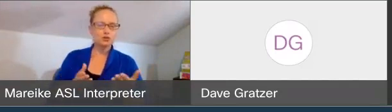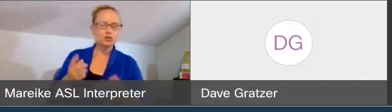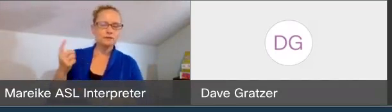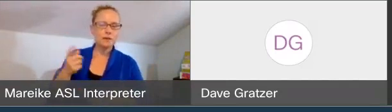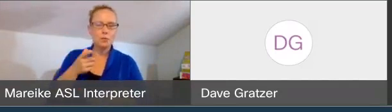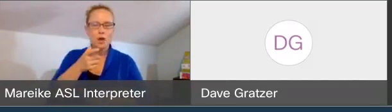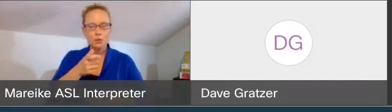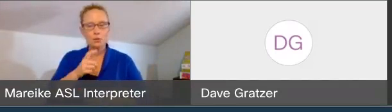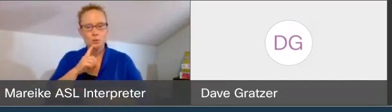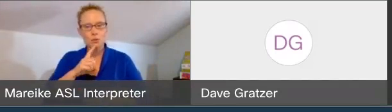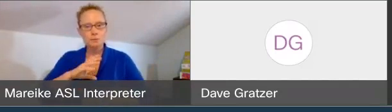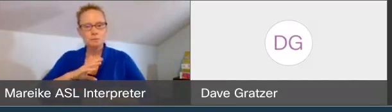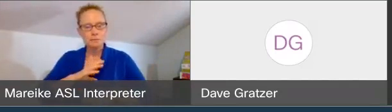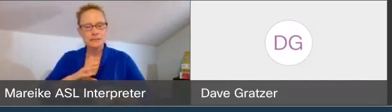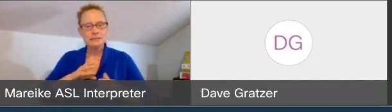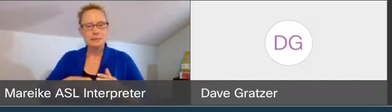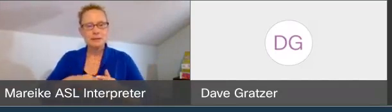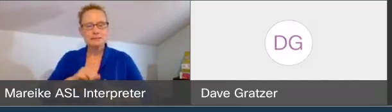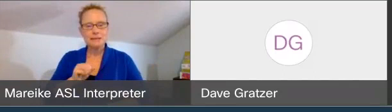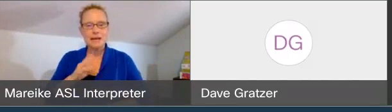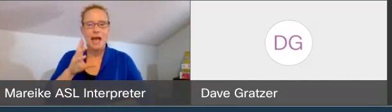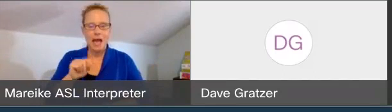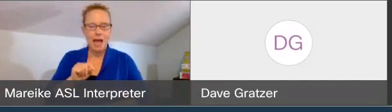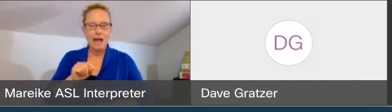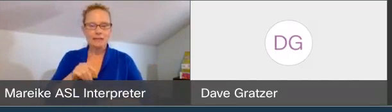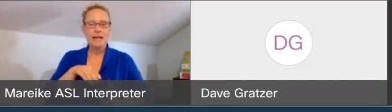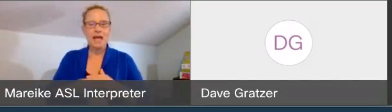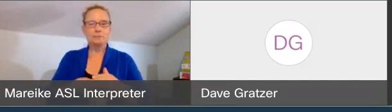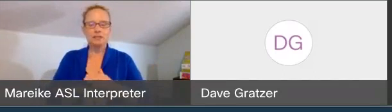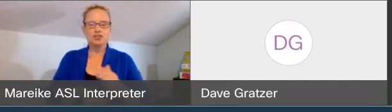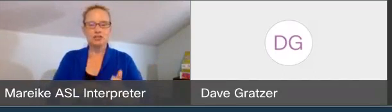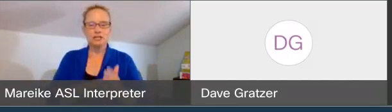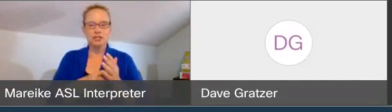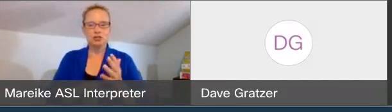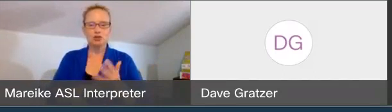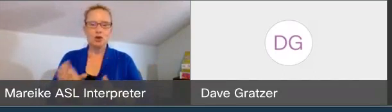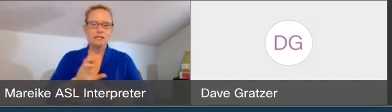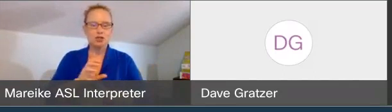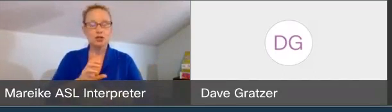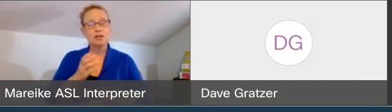meets the basic ACT admission criteria and there may be that piece of it where there might be a